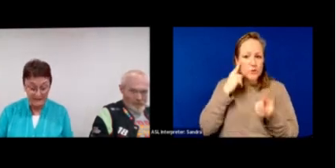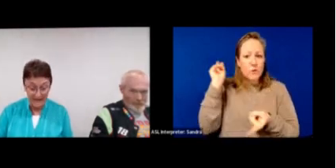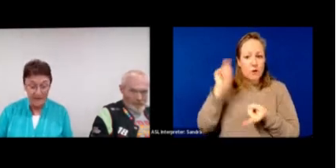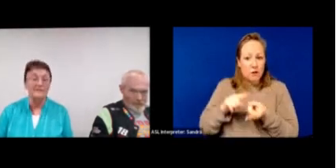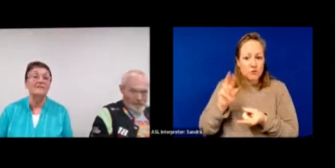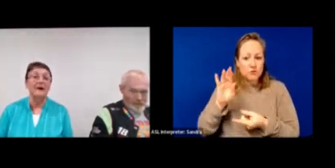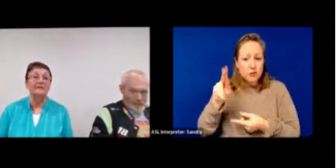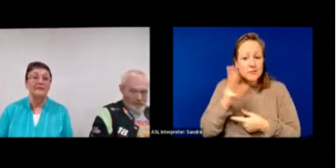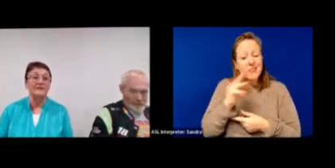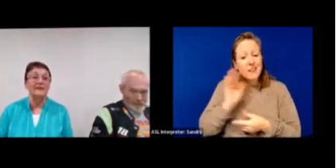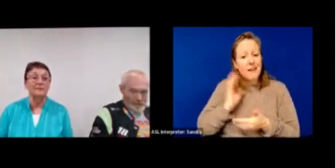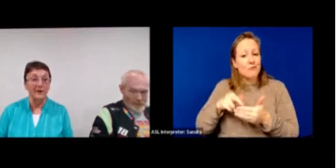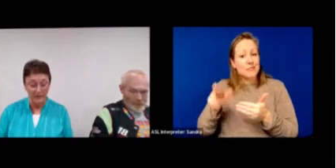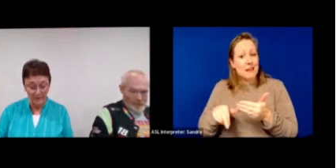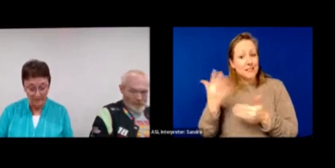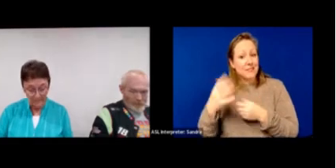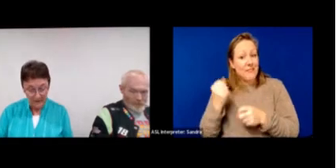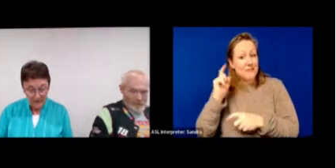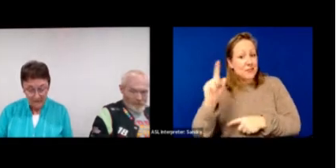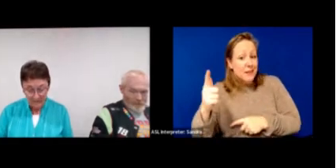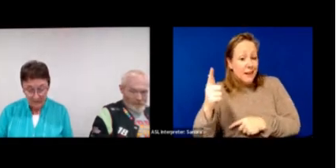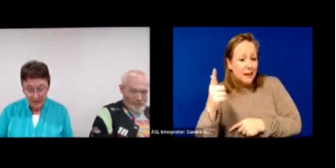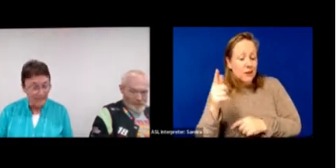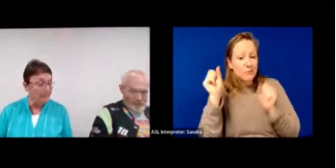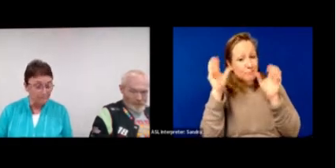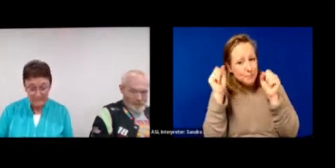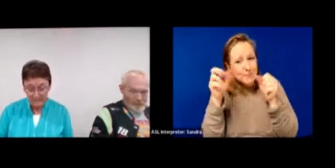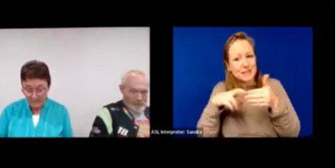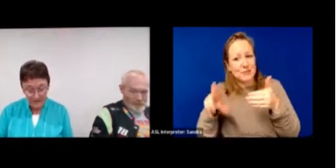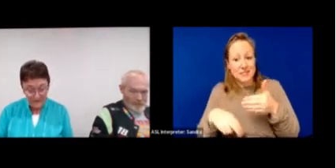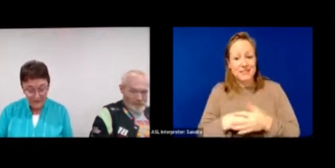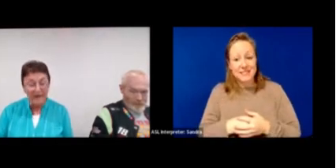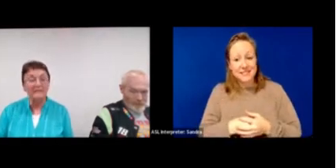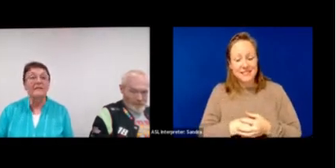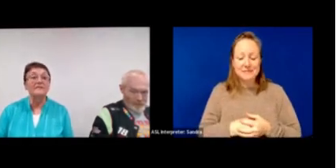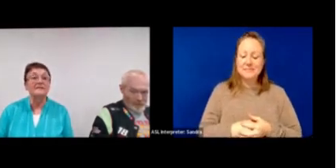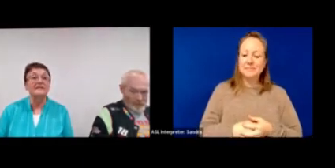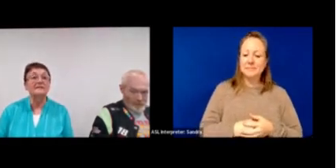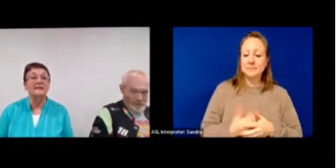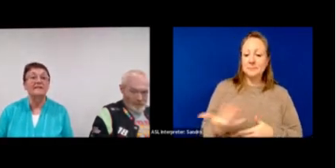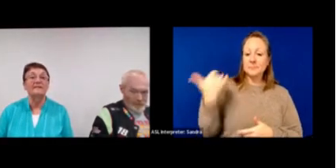today, which is five years down the road. So in 2017, Tennessee